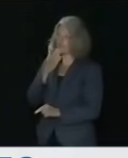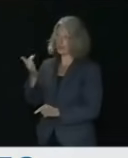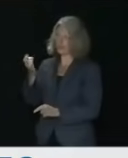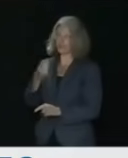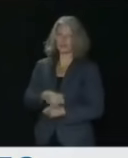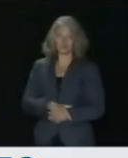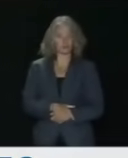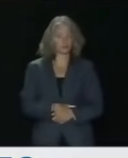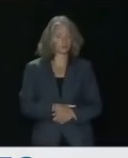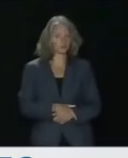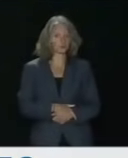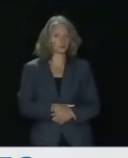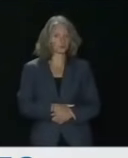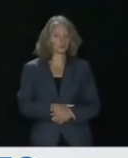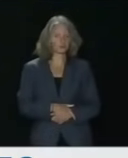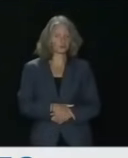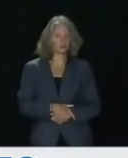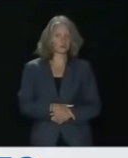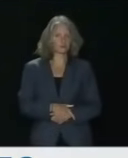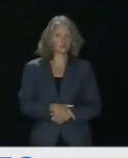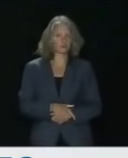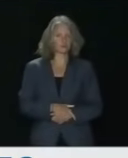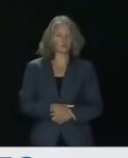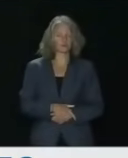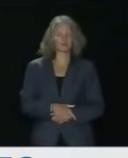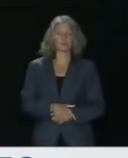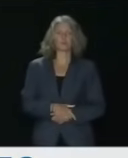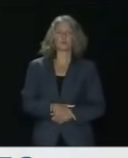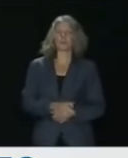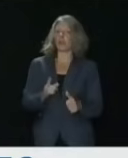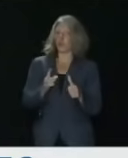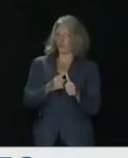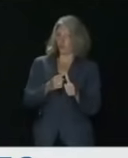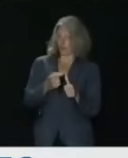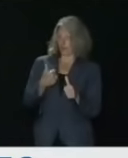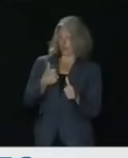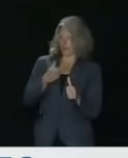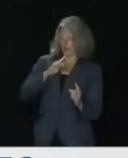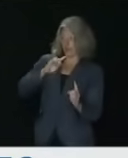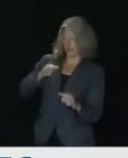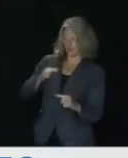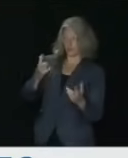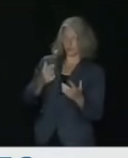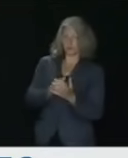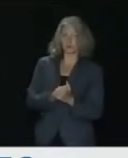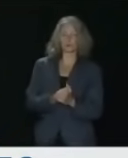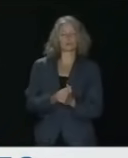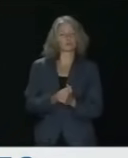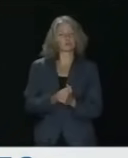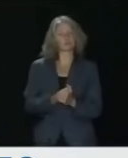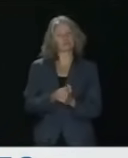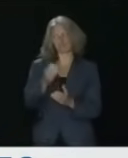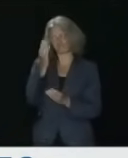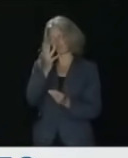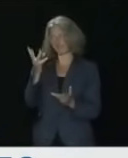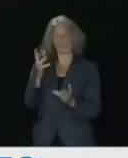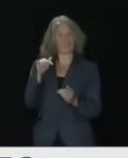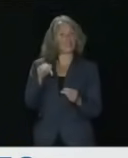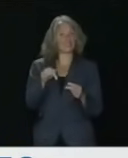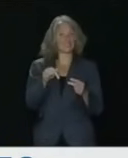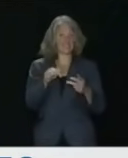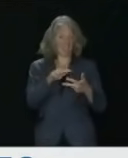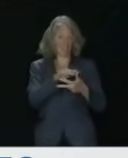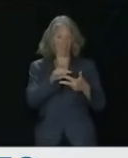THANK YOU FOR THAT QUESTION.